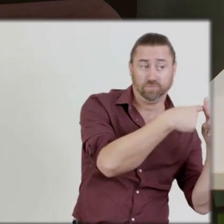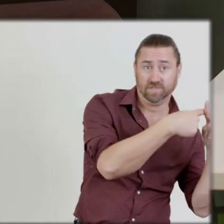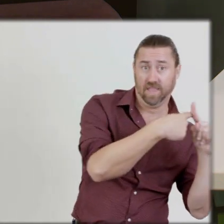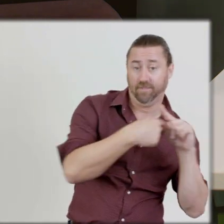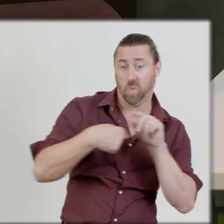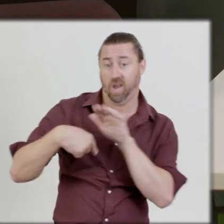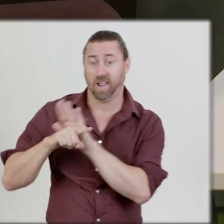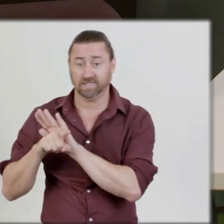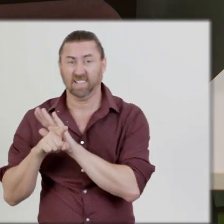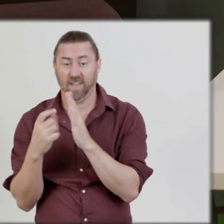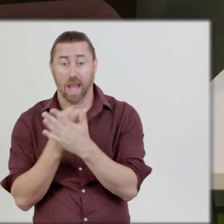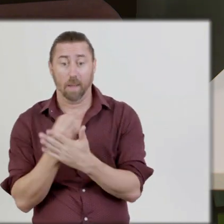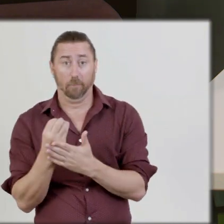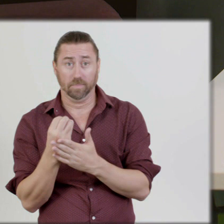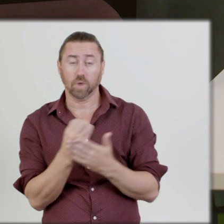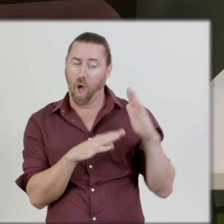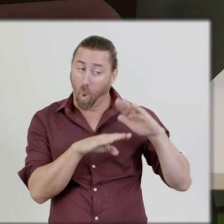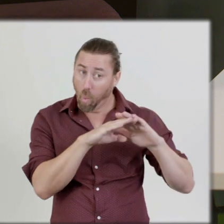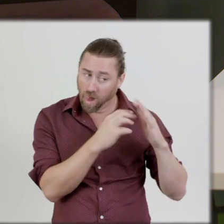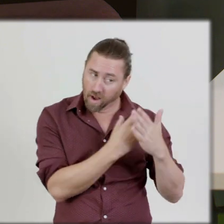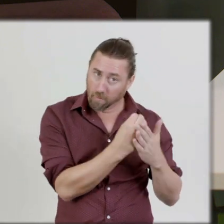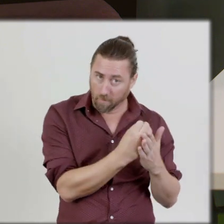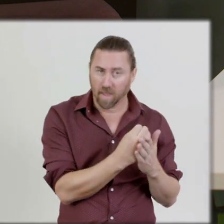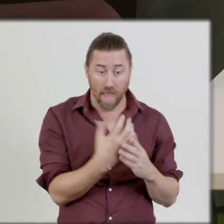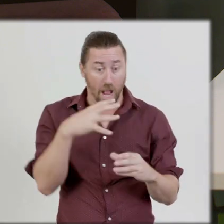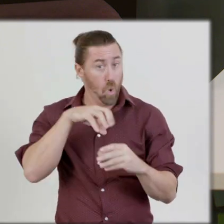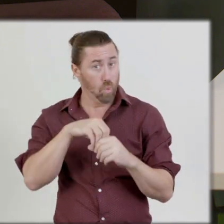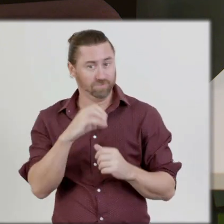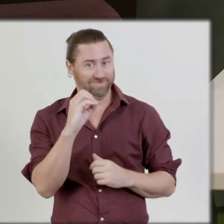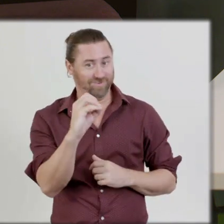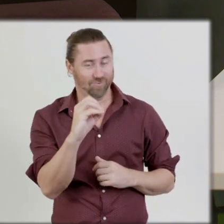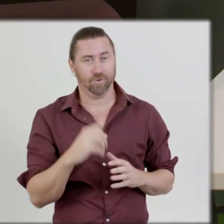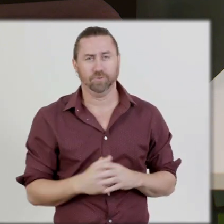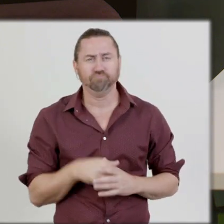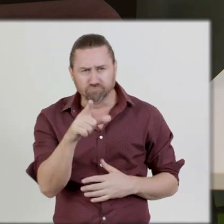They are positive and negative whole numbers including zero.